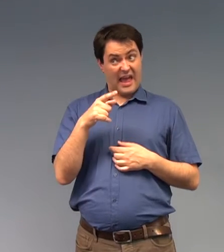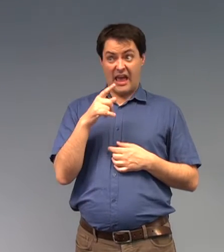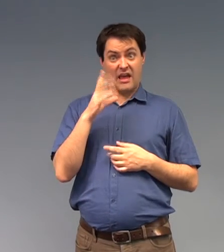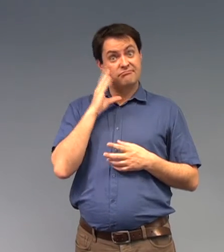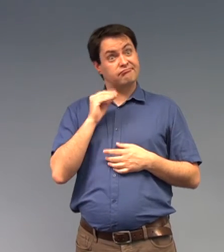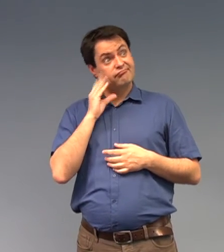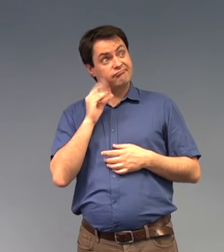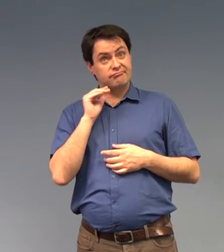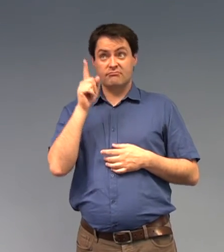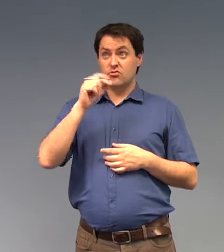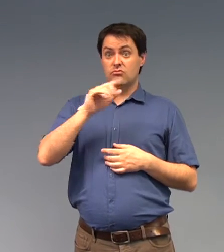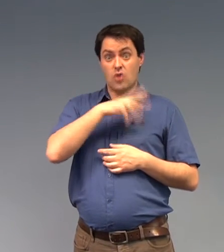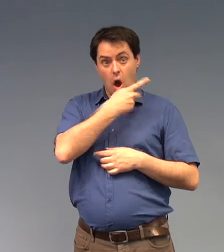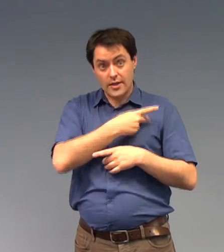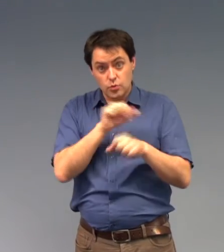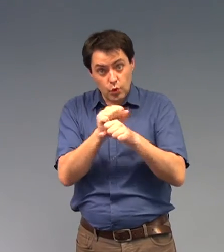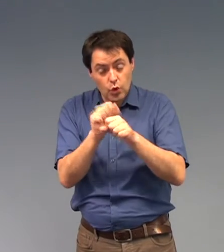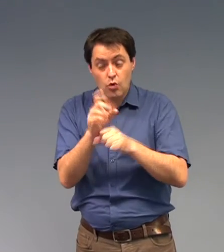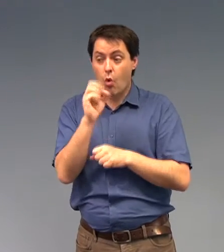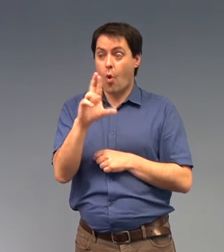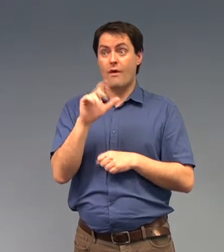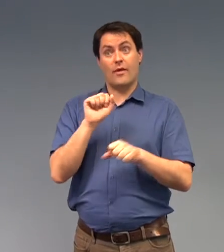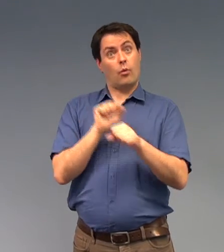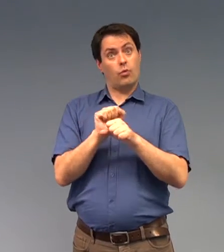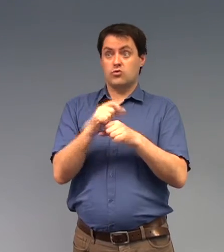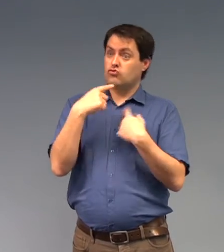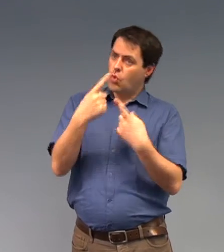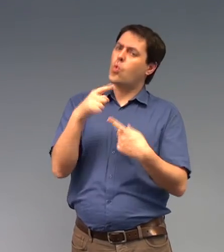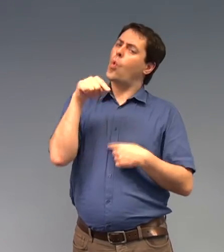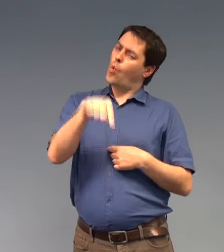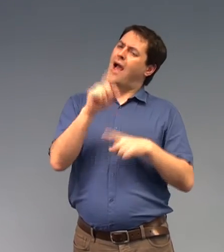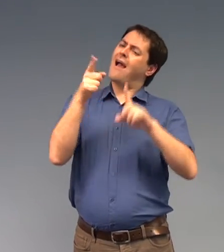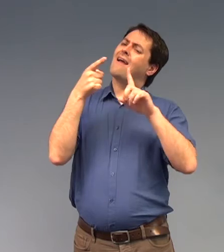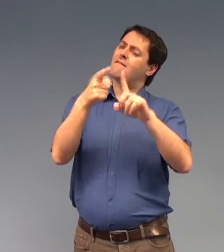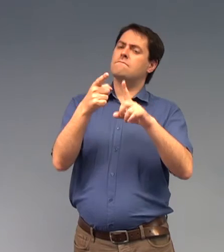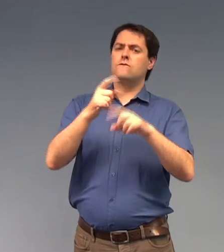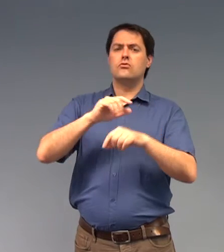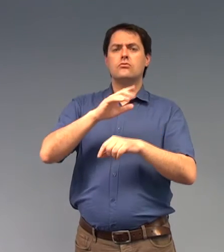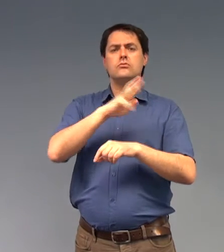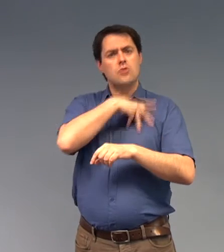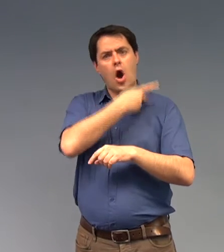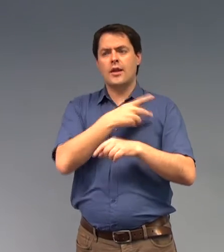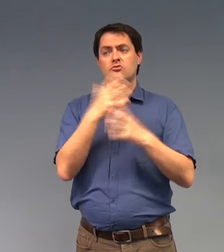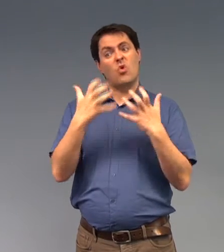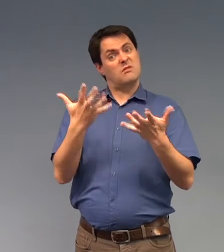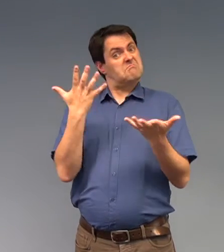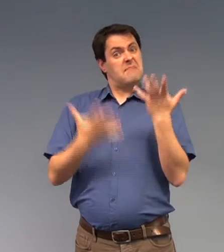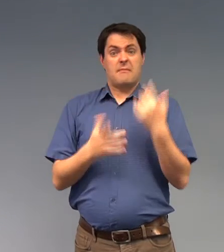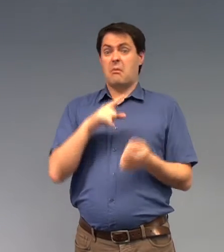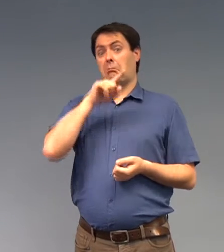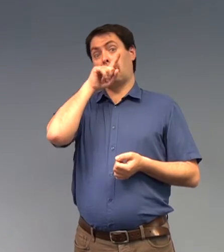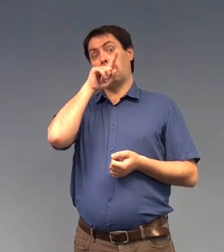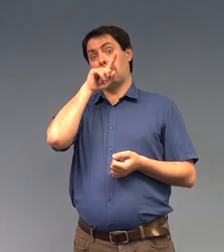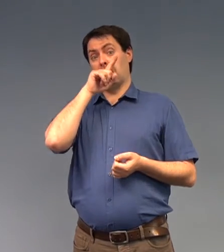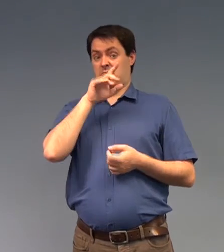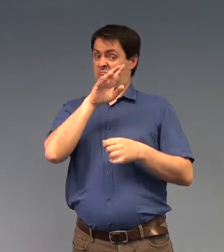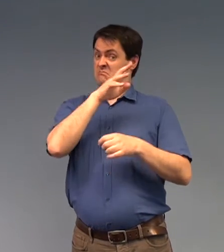It gives us more information. Had they had more experience working in Scotland or had they been told it was a Scottish audience,